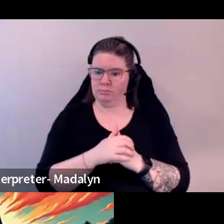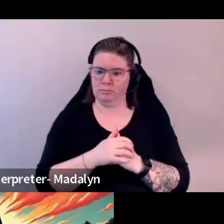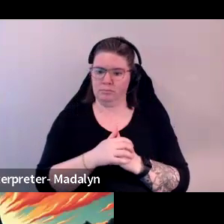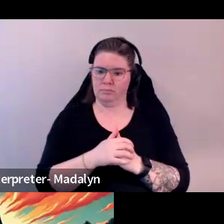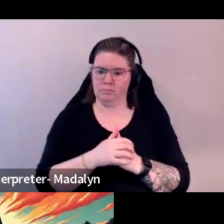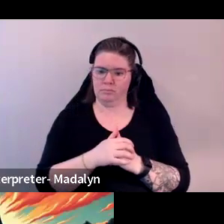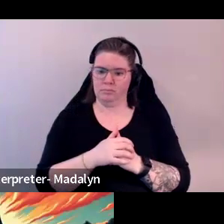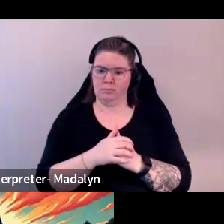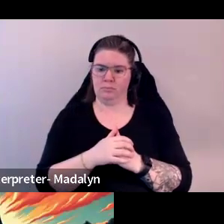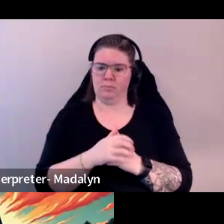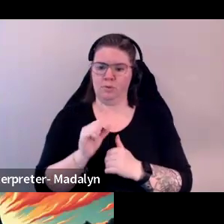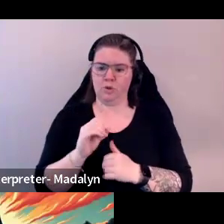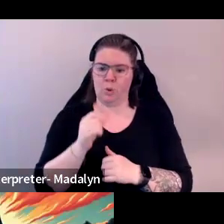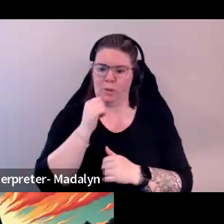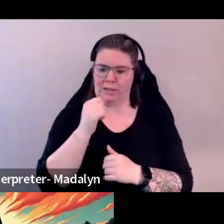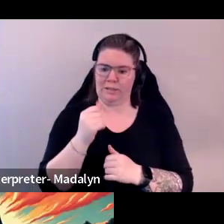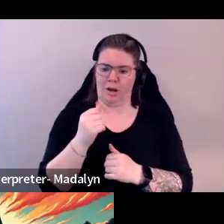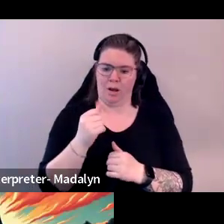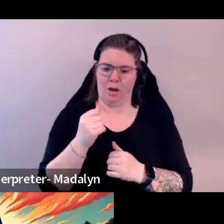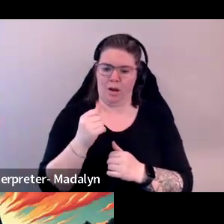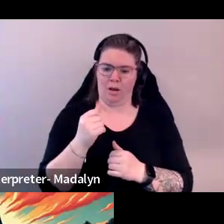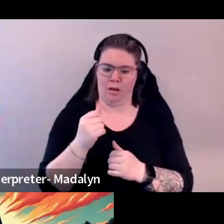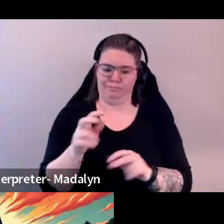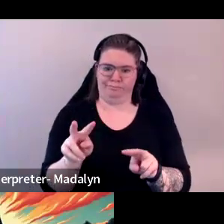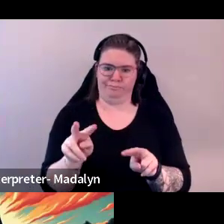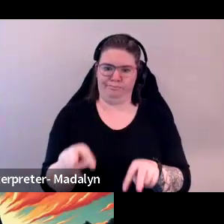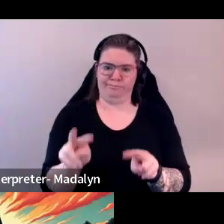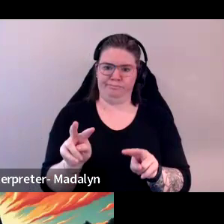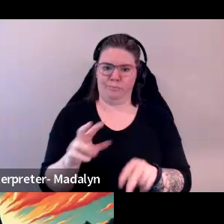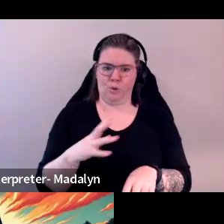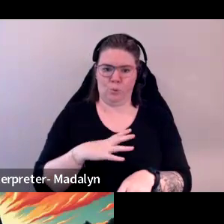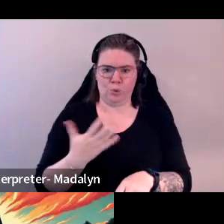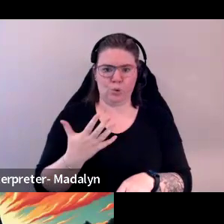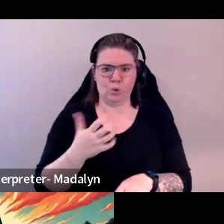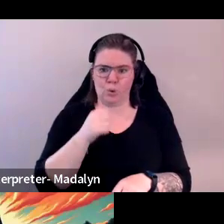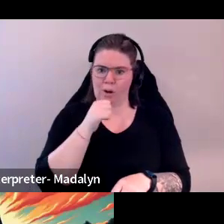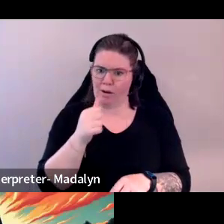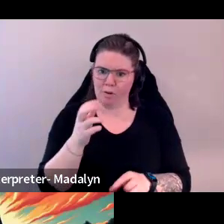Brooke Wilson (she/her): so that it's not looked at as being Brooke Wilson (she/her): fruit, or disrespectful, or fighting like.